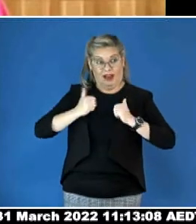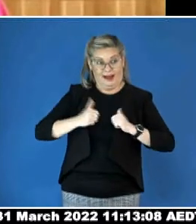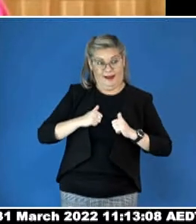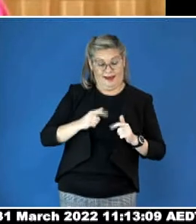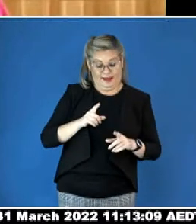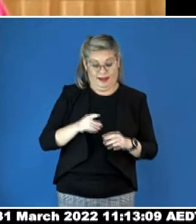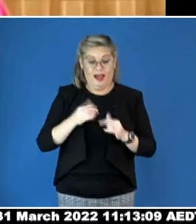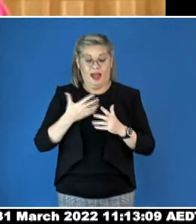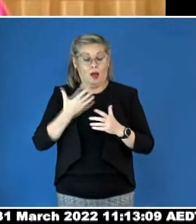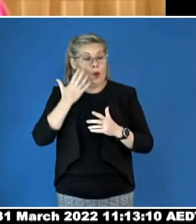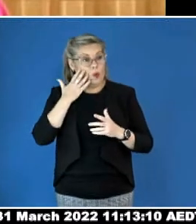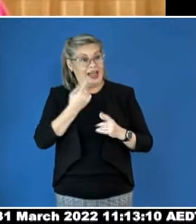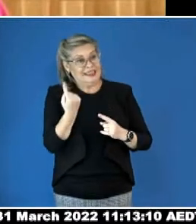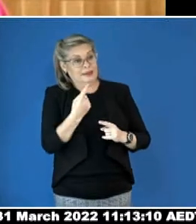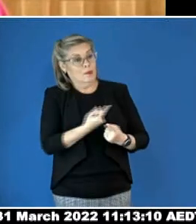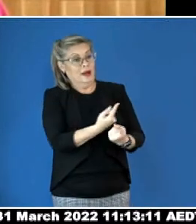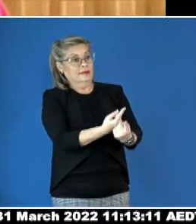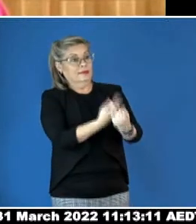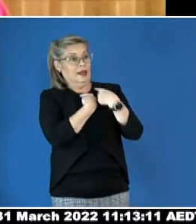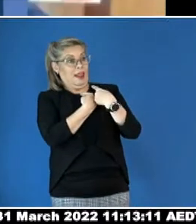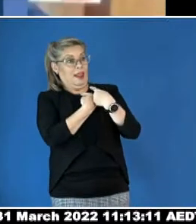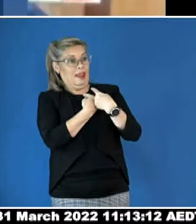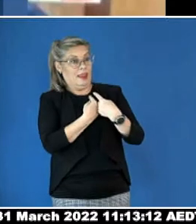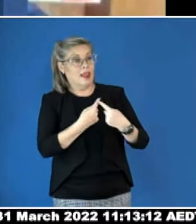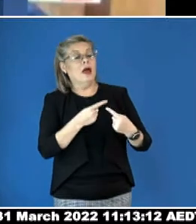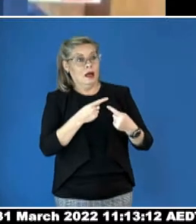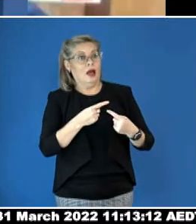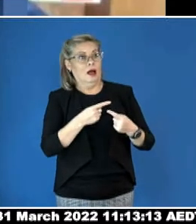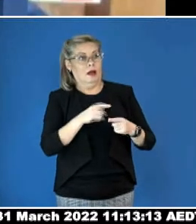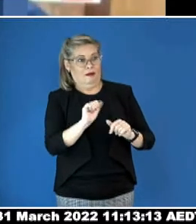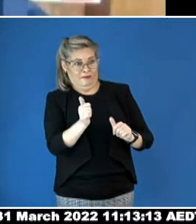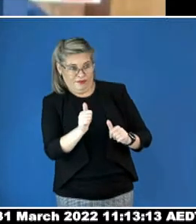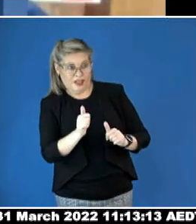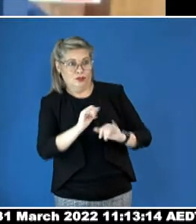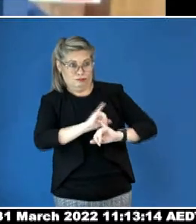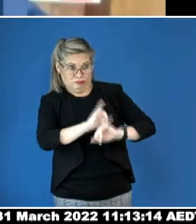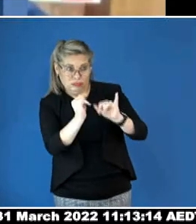tell you that they've been assaulted, that you believe them. Yep. MS EASTMAN: And support them.